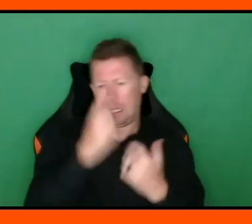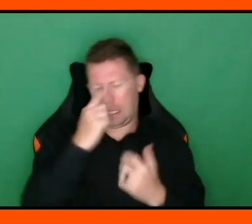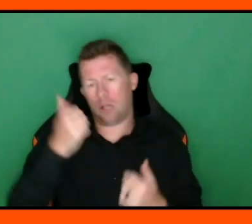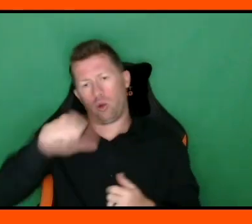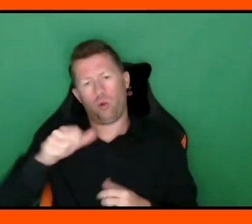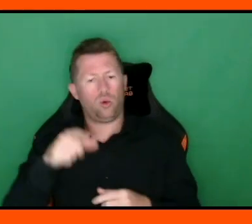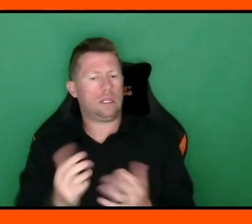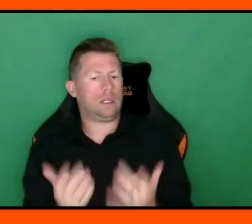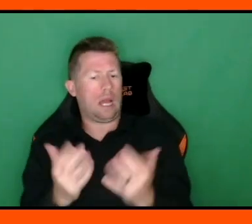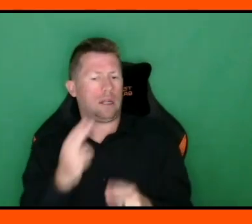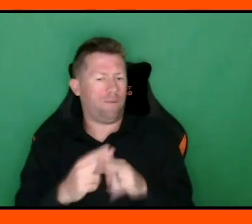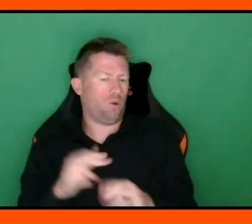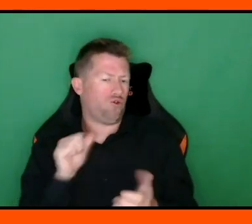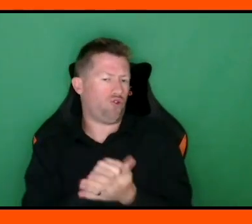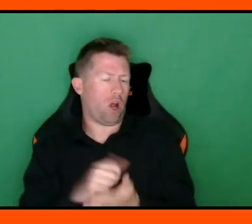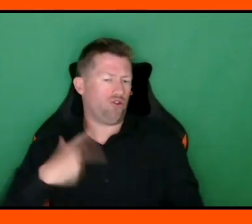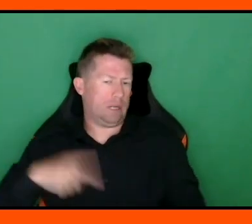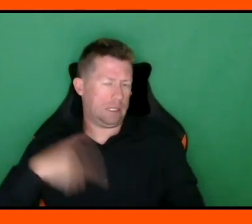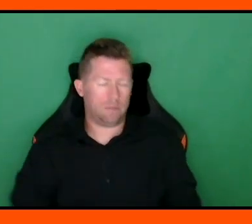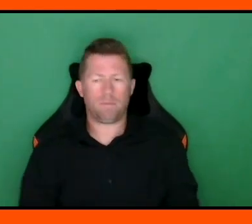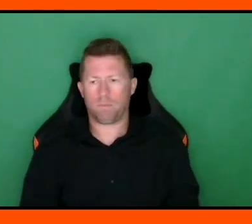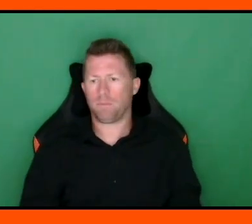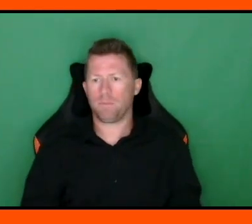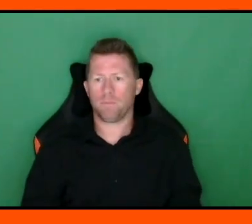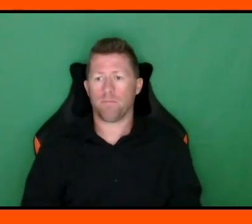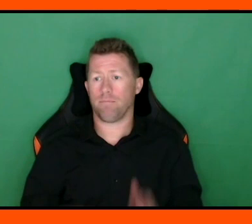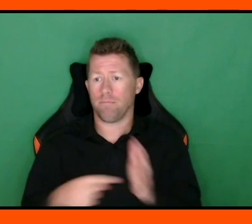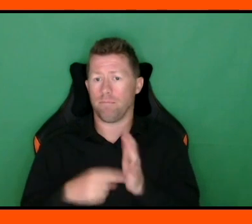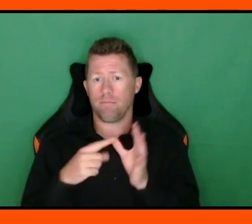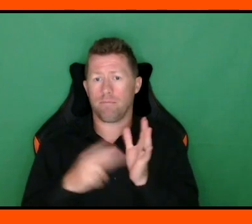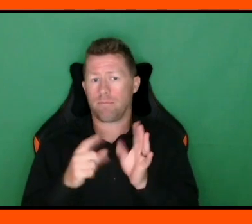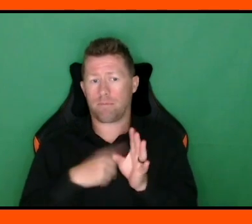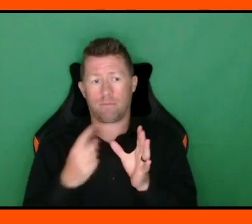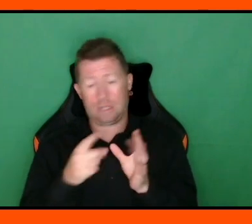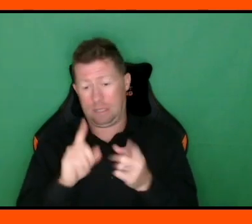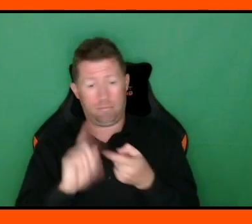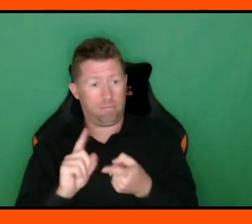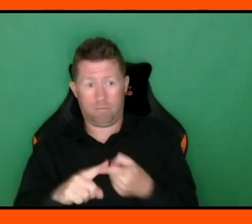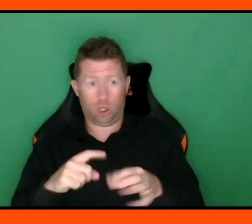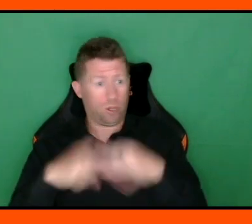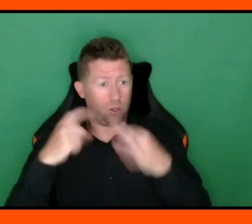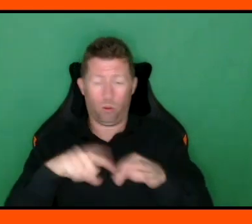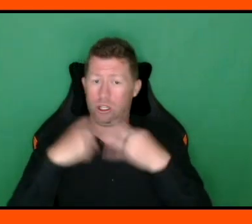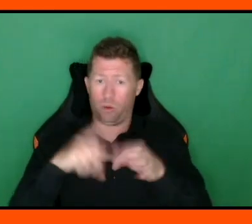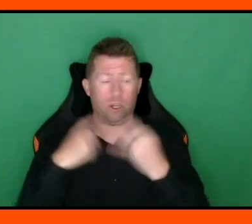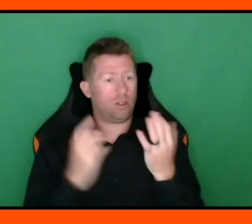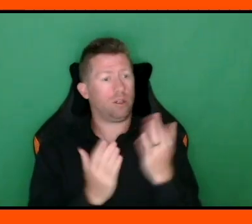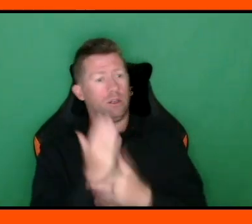Thanks for that. Keep those questions coming in to pollev as you can see on the screen for those of us watching live.